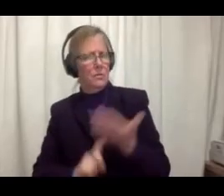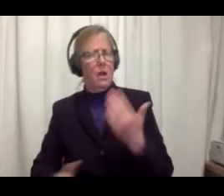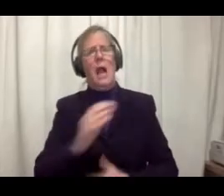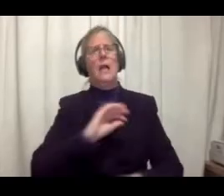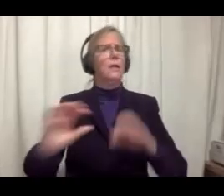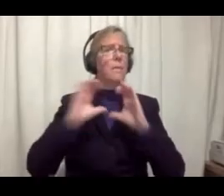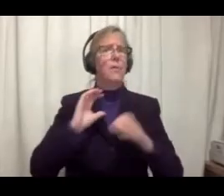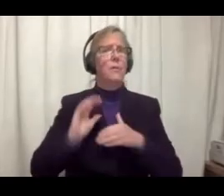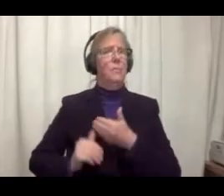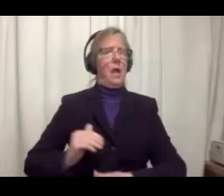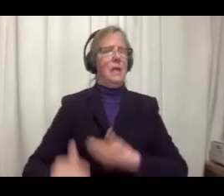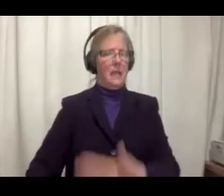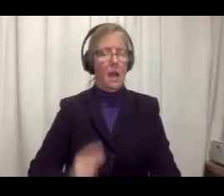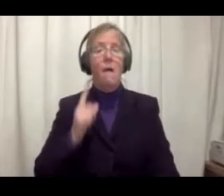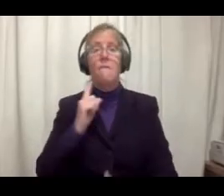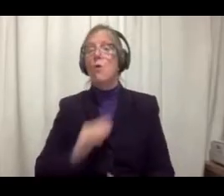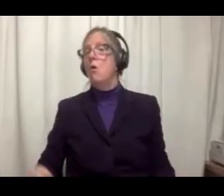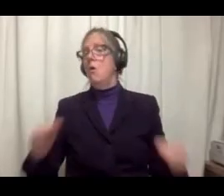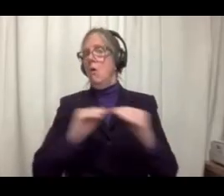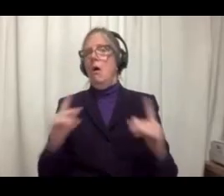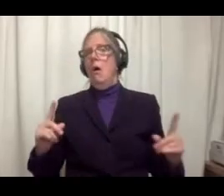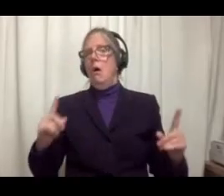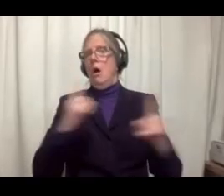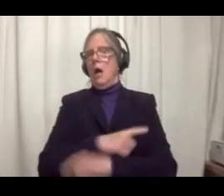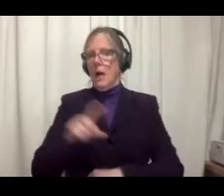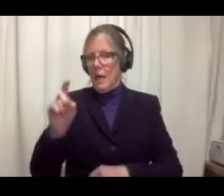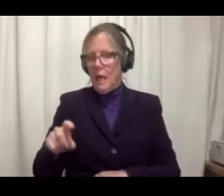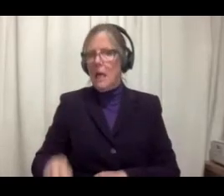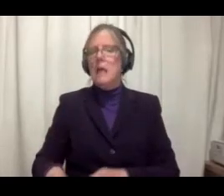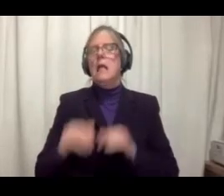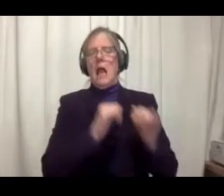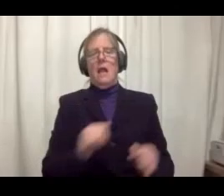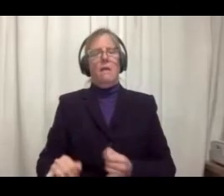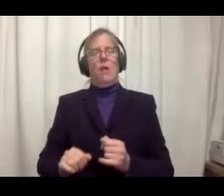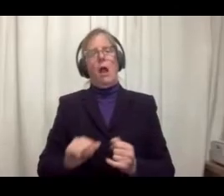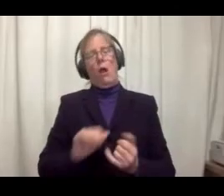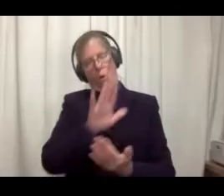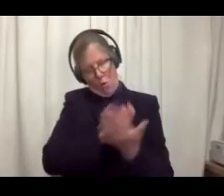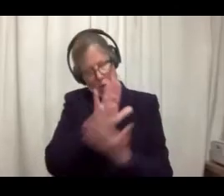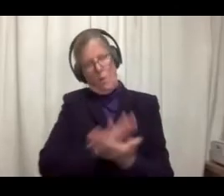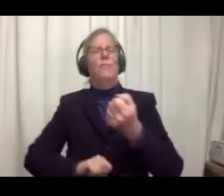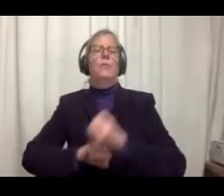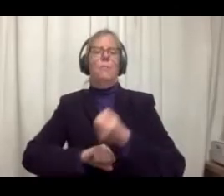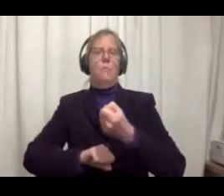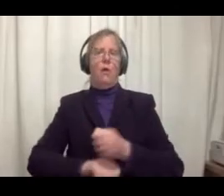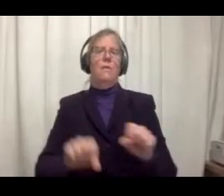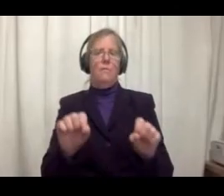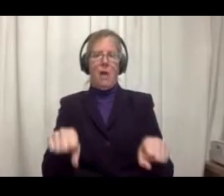For more complex needs, individualized support is also available. This includes assistance